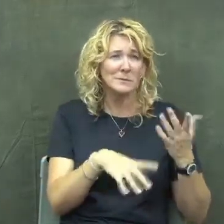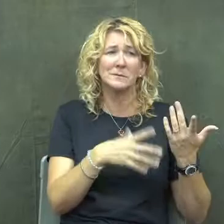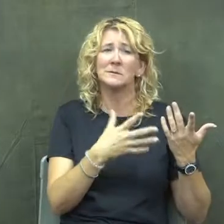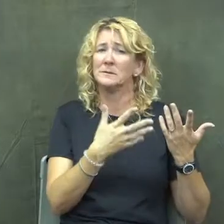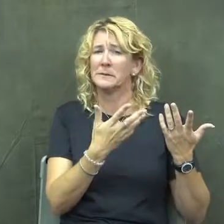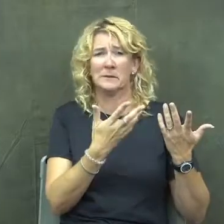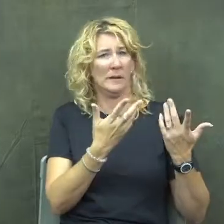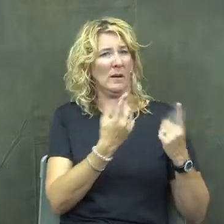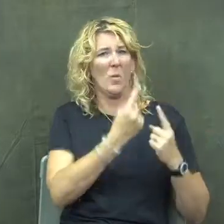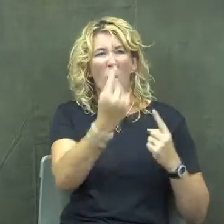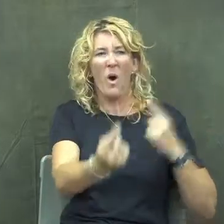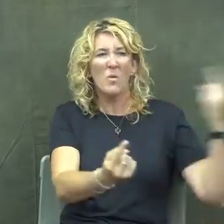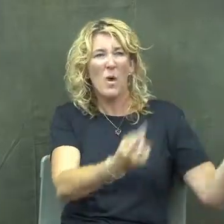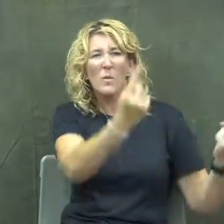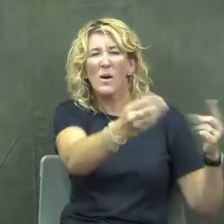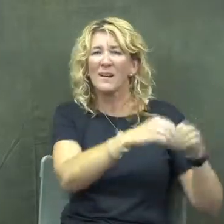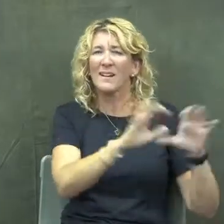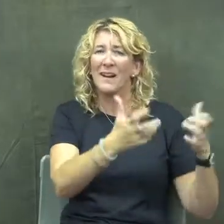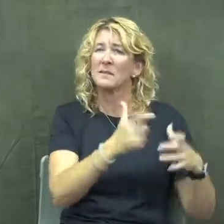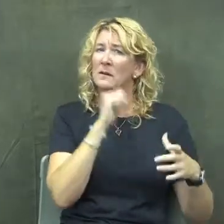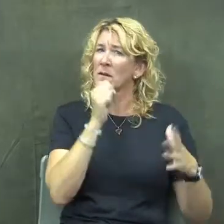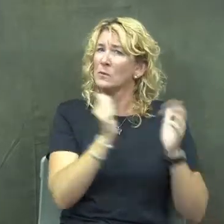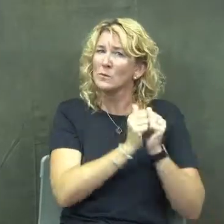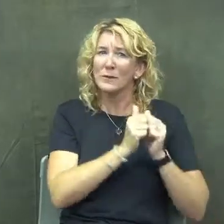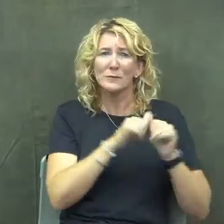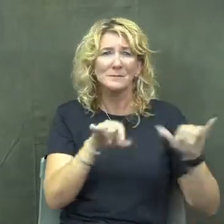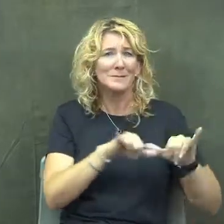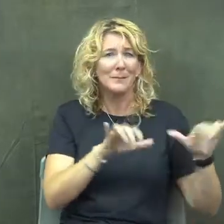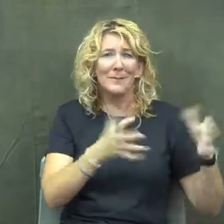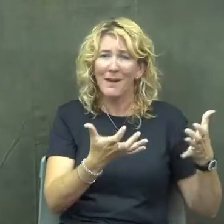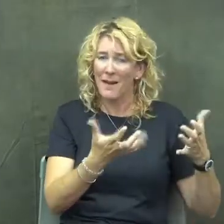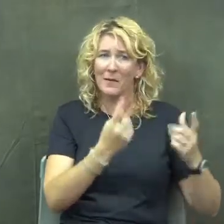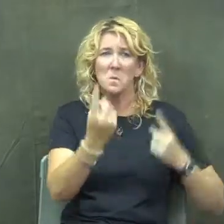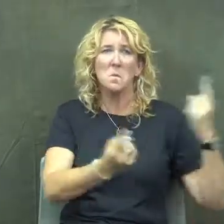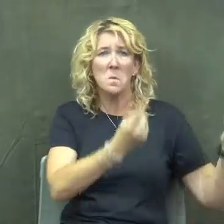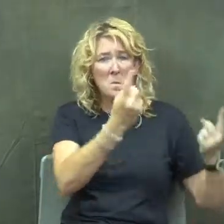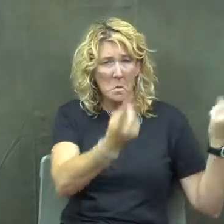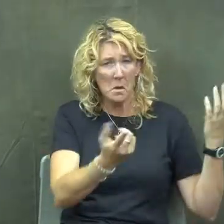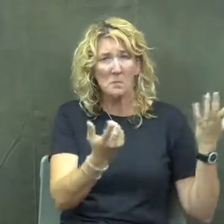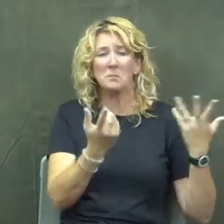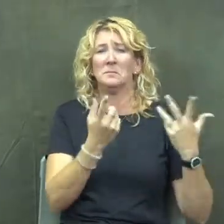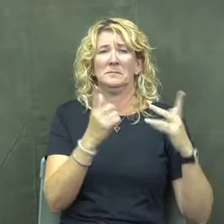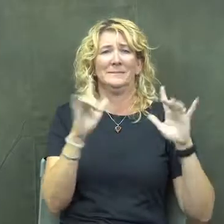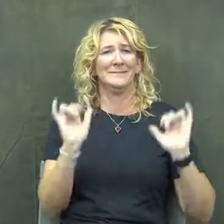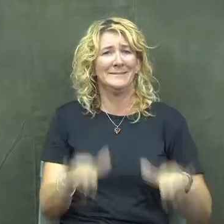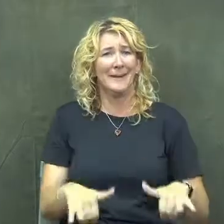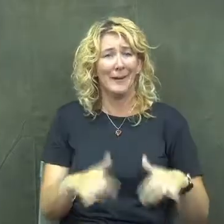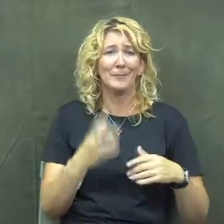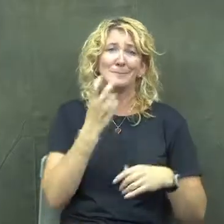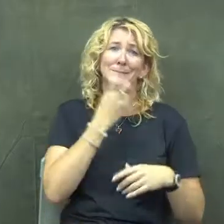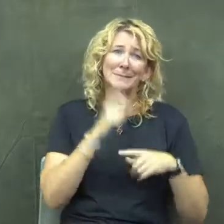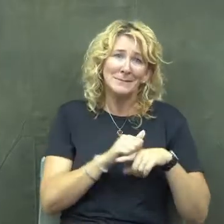there were several other deaf students, but we were all separated in difefrent classes. We weren't in the same class.